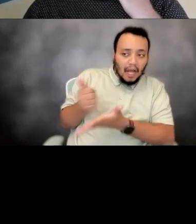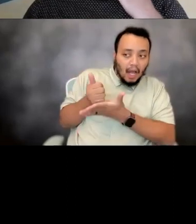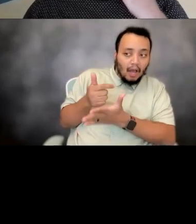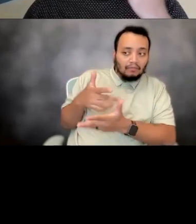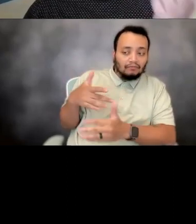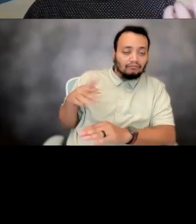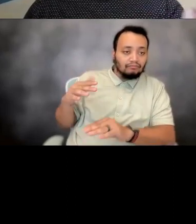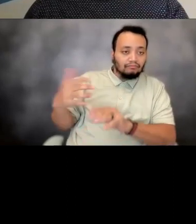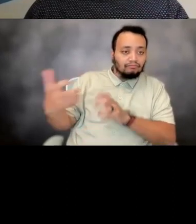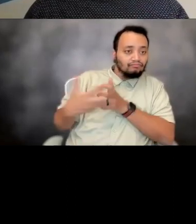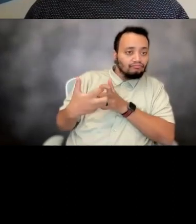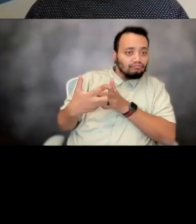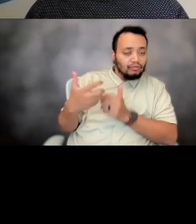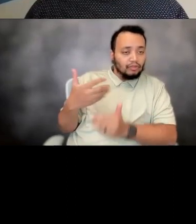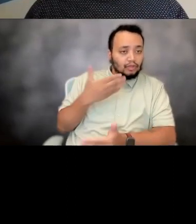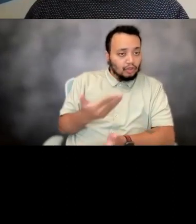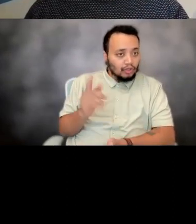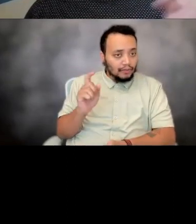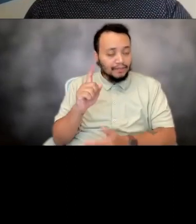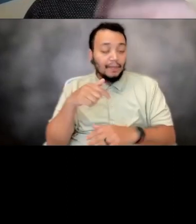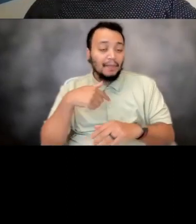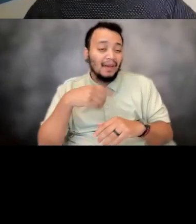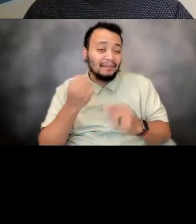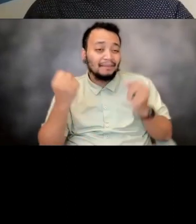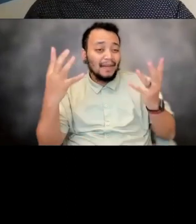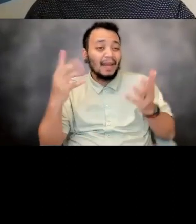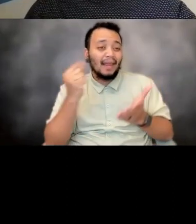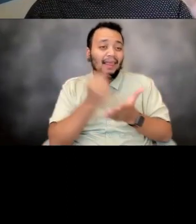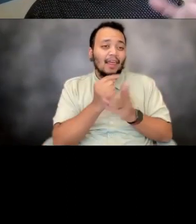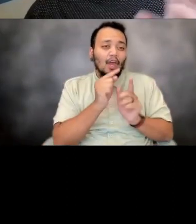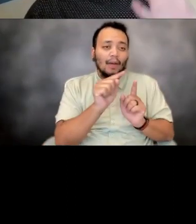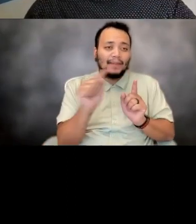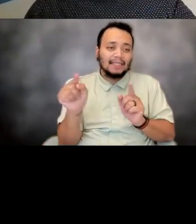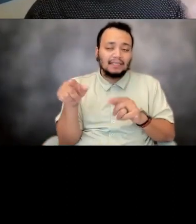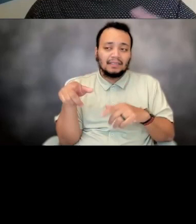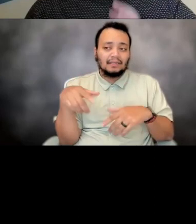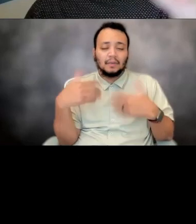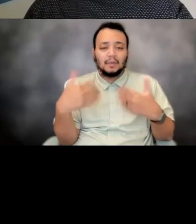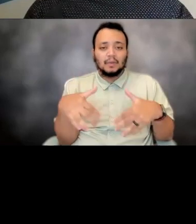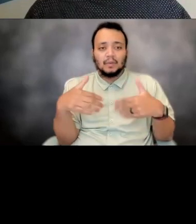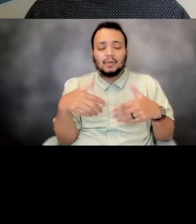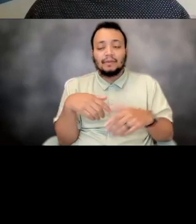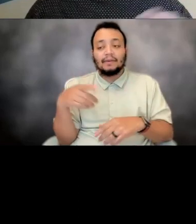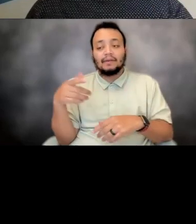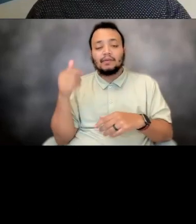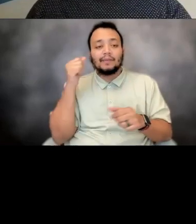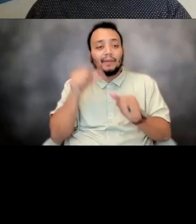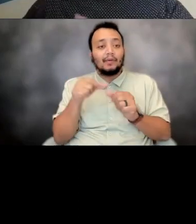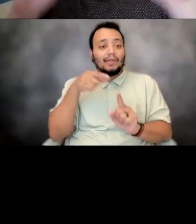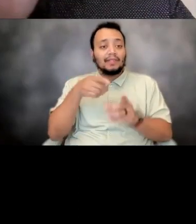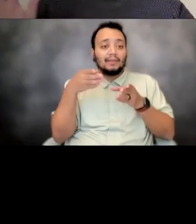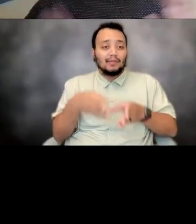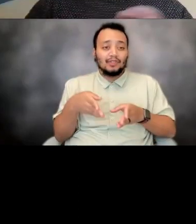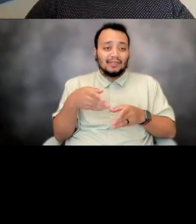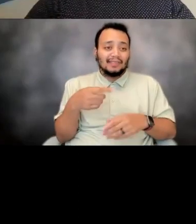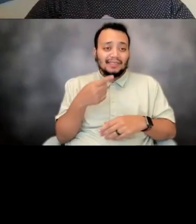But a lot of therapists were telling this person like, "Oh no, I'm not equipped to support you 'cause it's too complicated